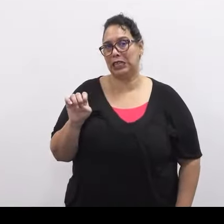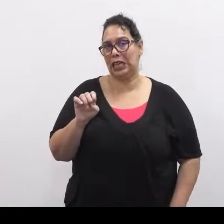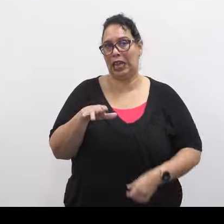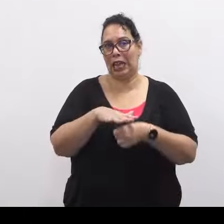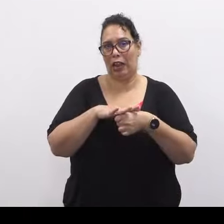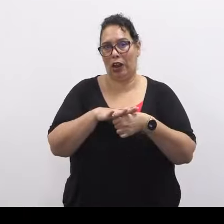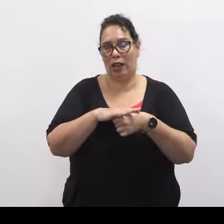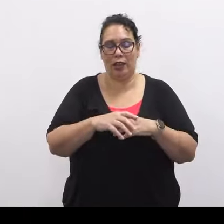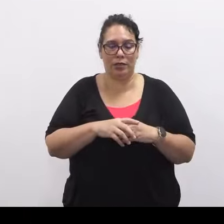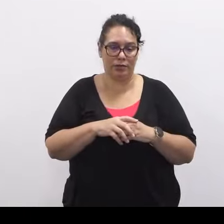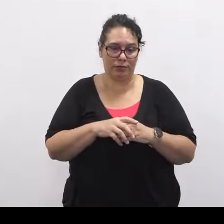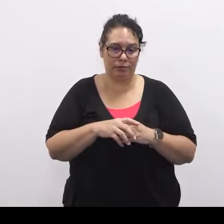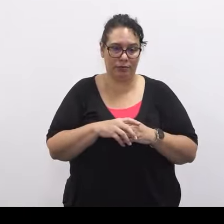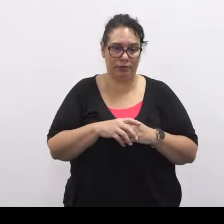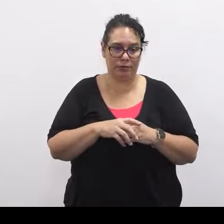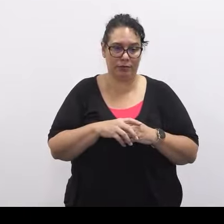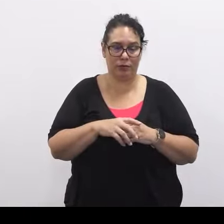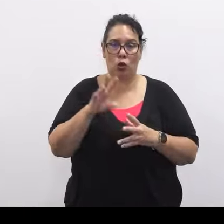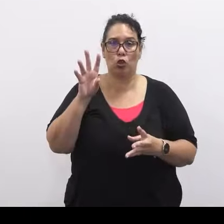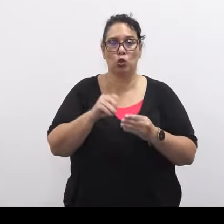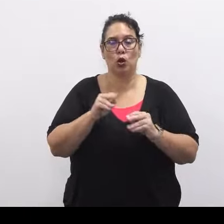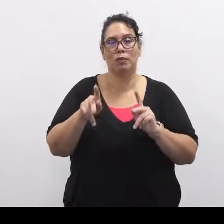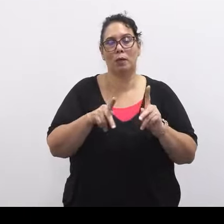we are a total population of 518,668